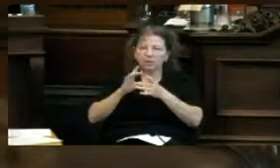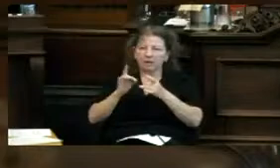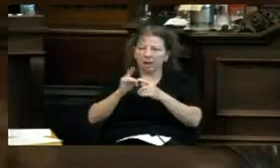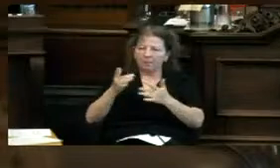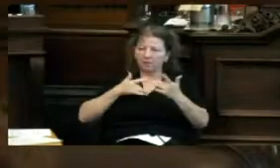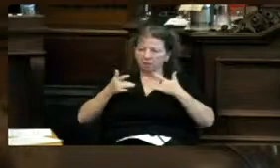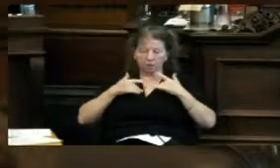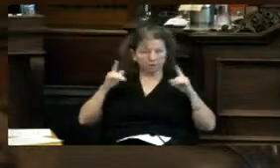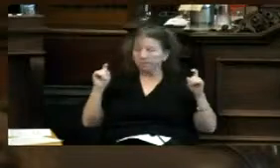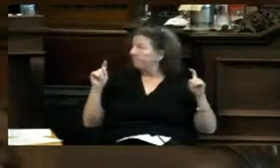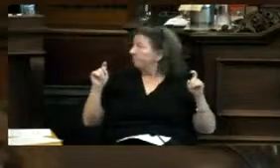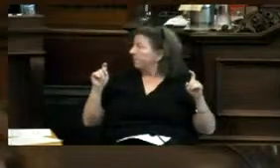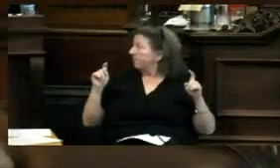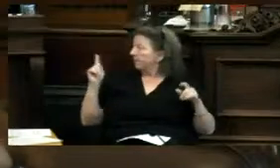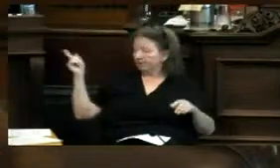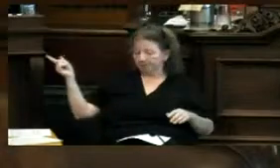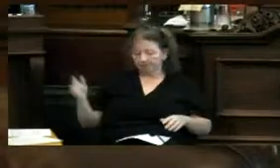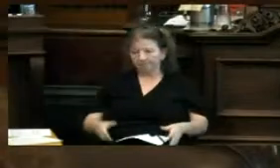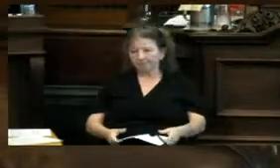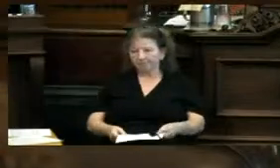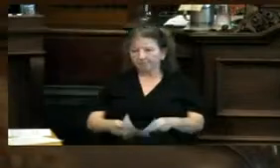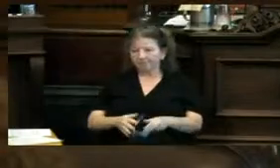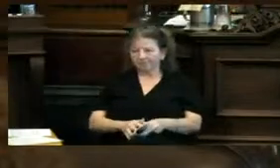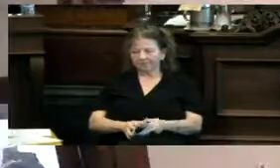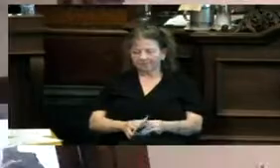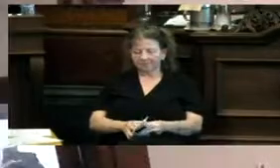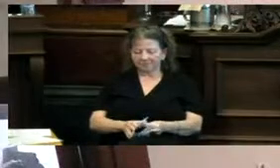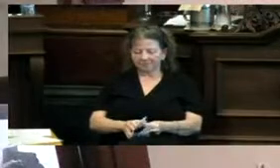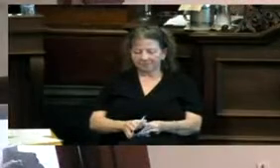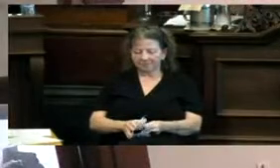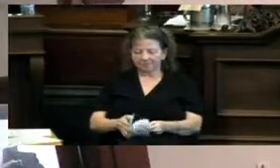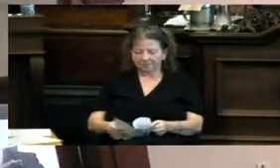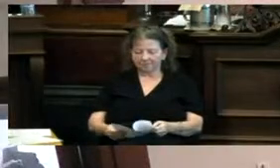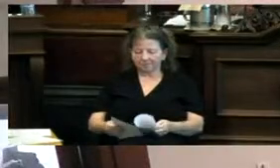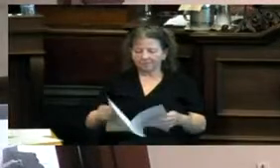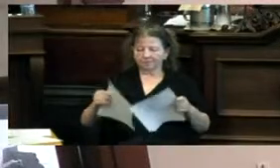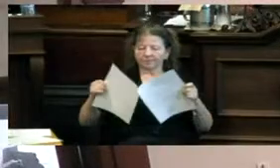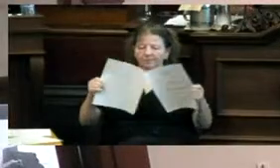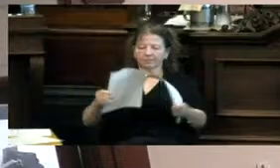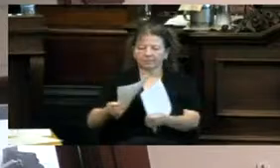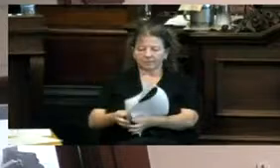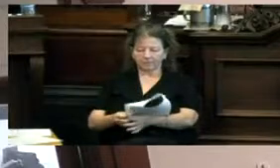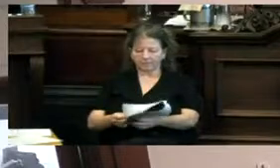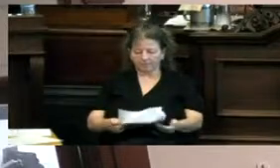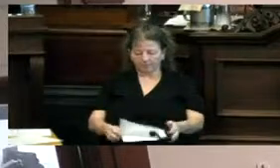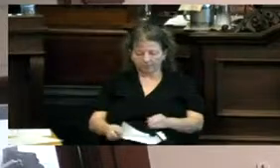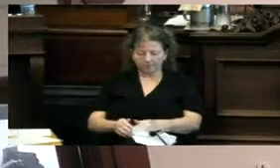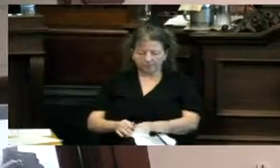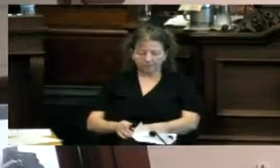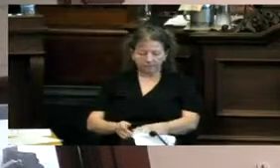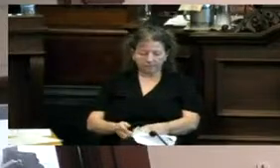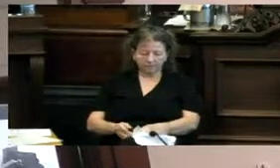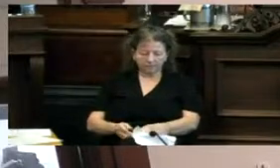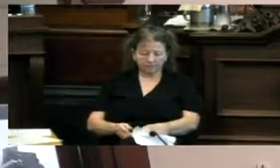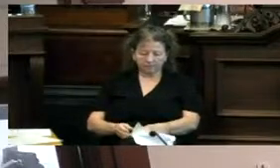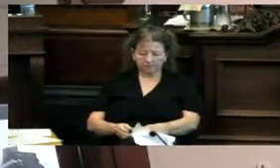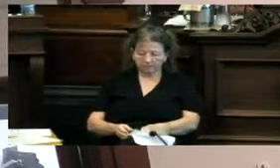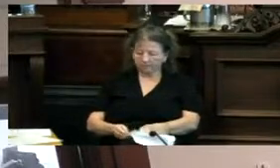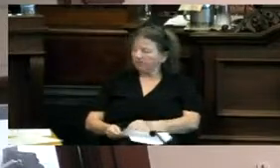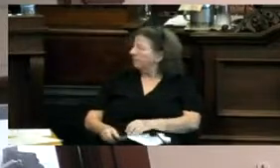Technology and equipment progra. Any questions, comments and or concerns? Council member